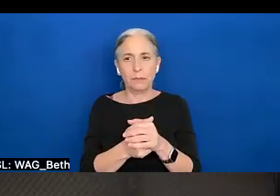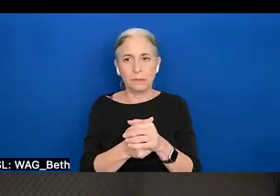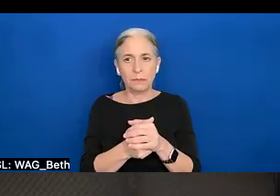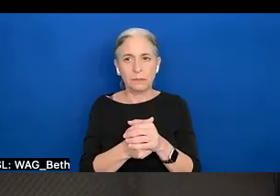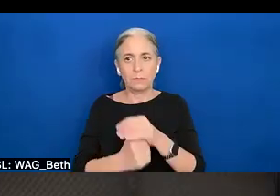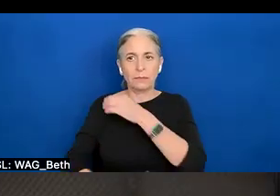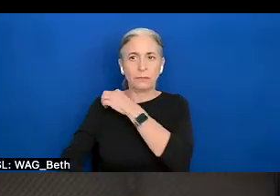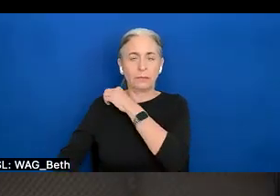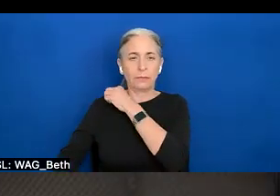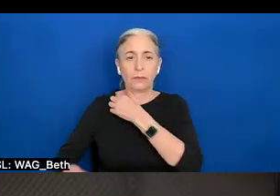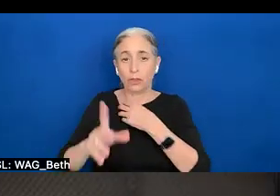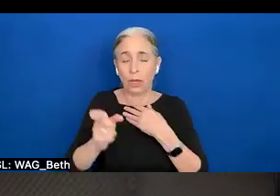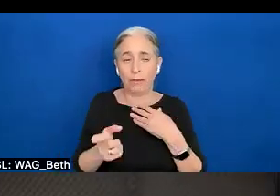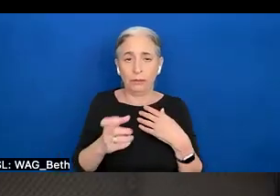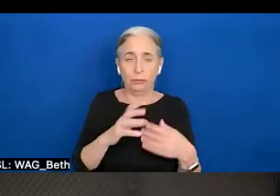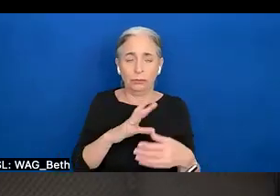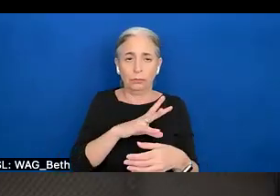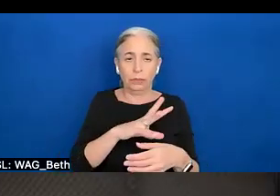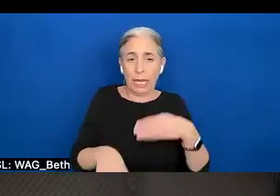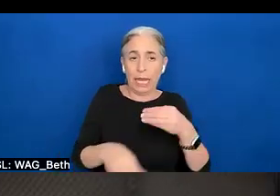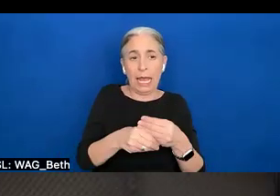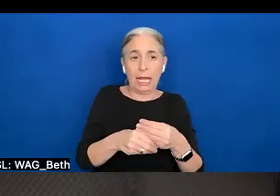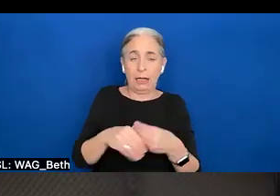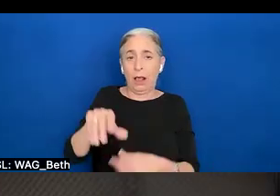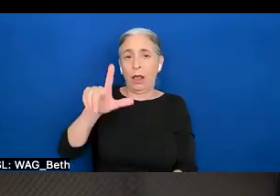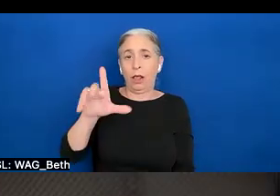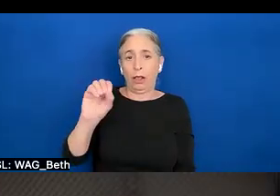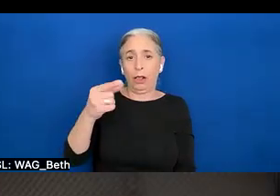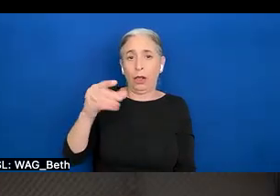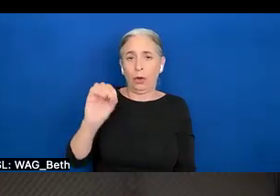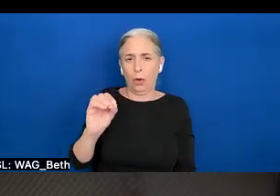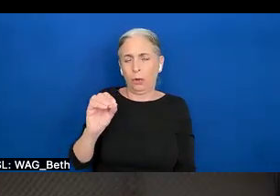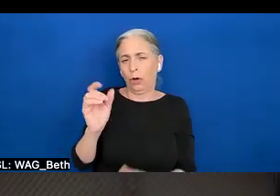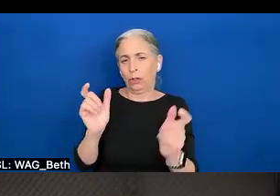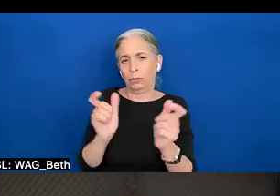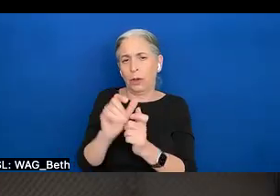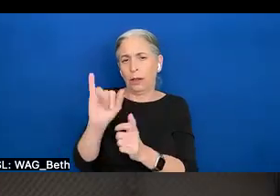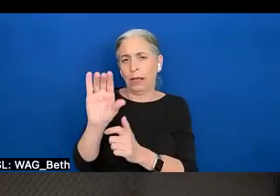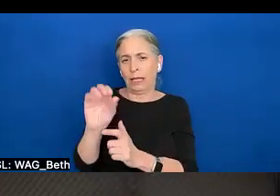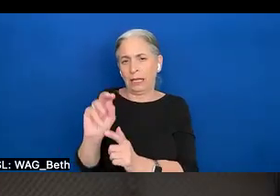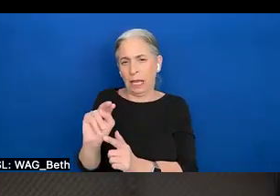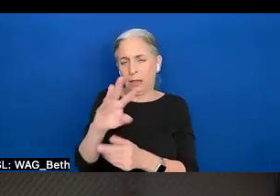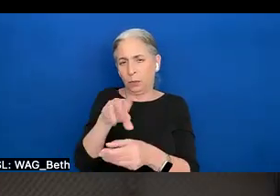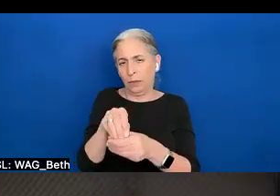You have to insert a logo or a small icon in the text.